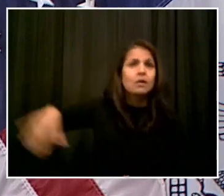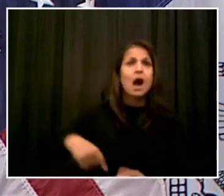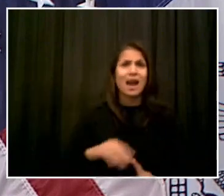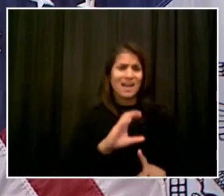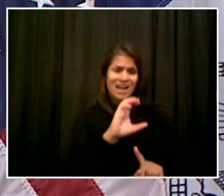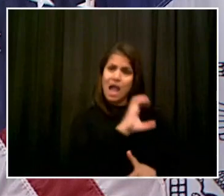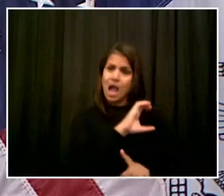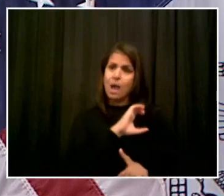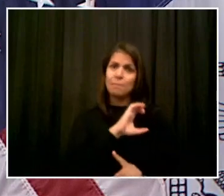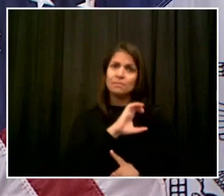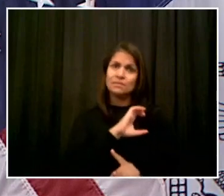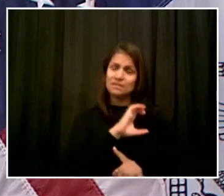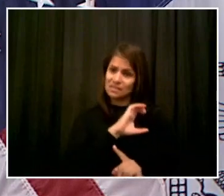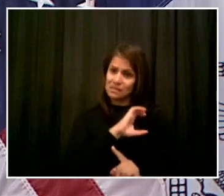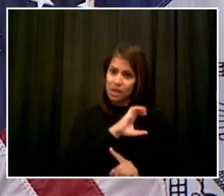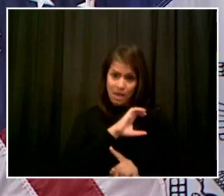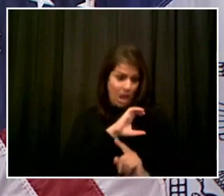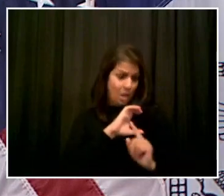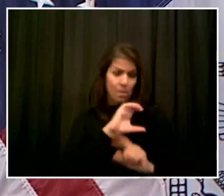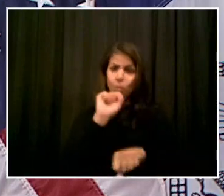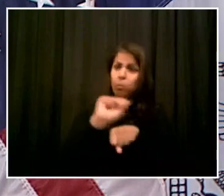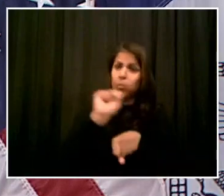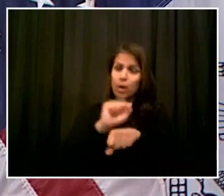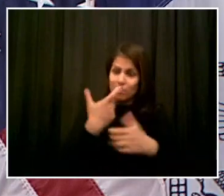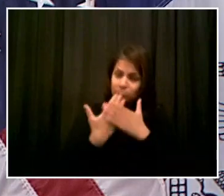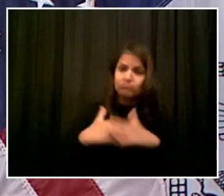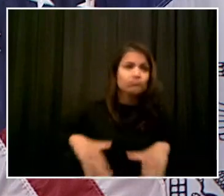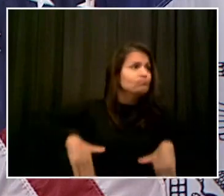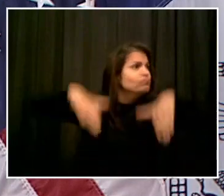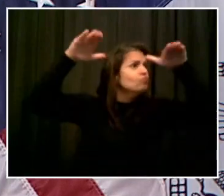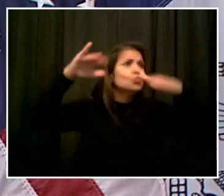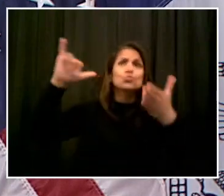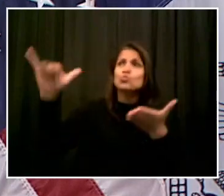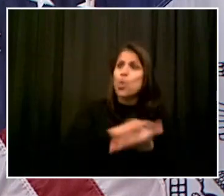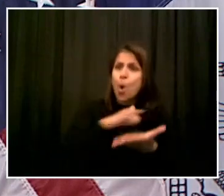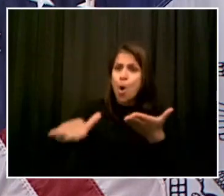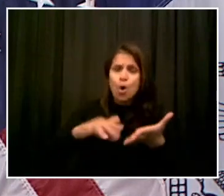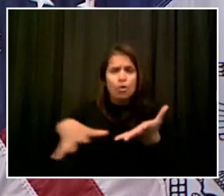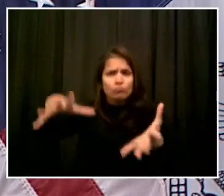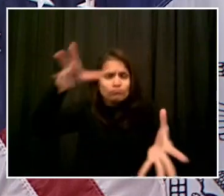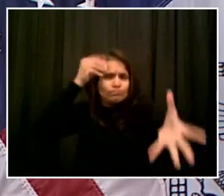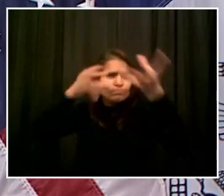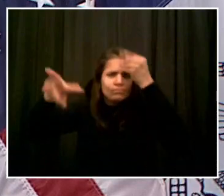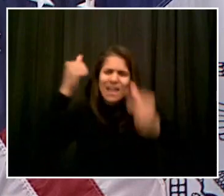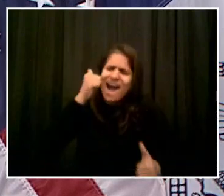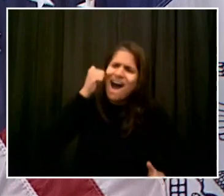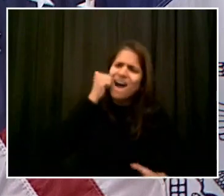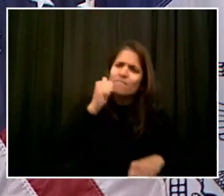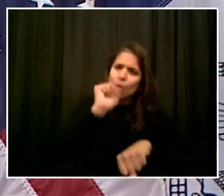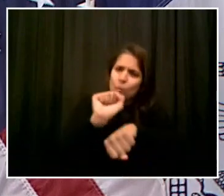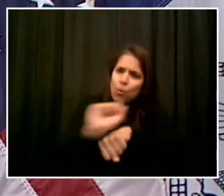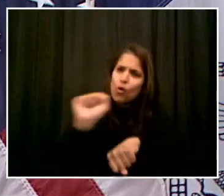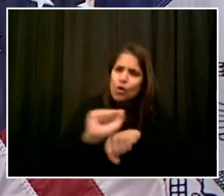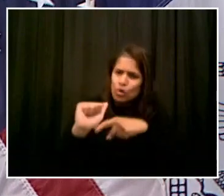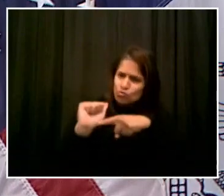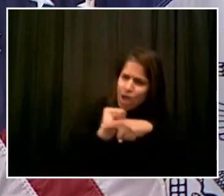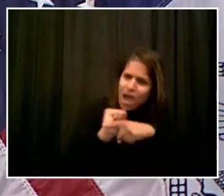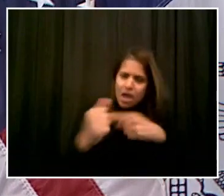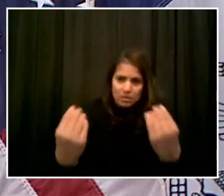PARTIY IN AN INTENSIVE